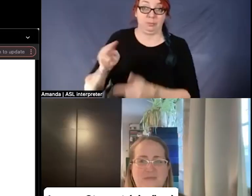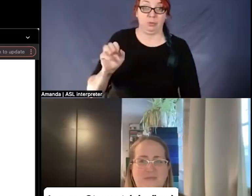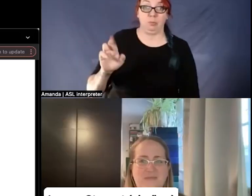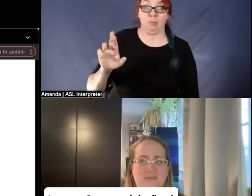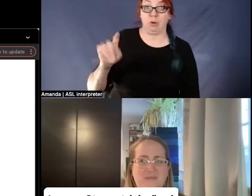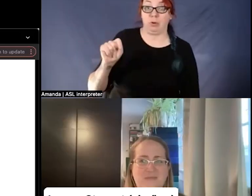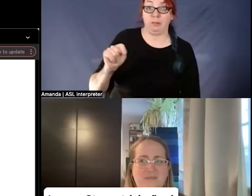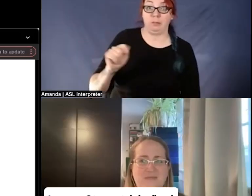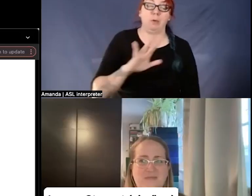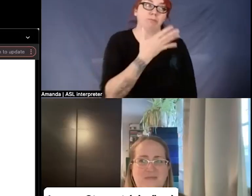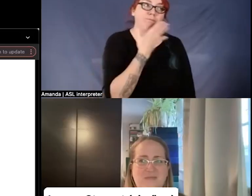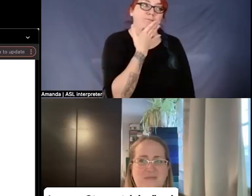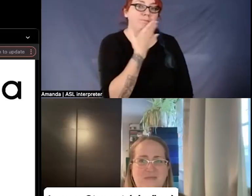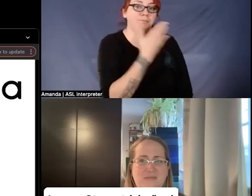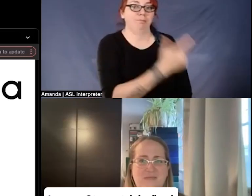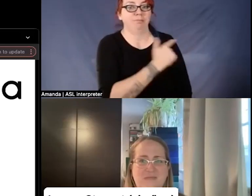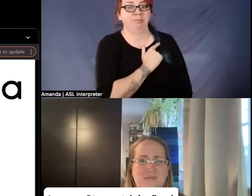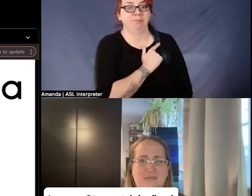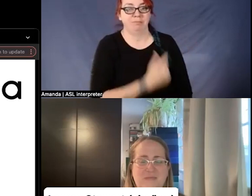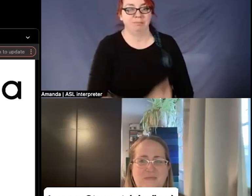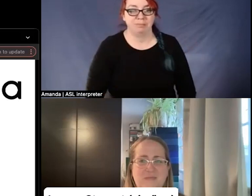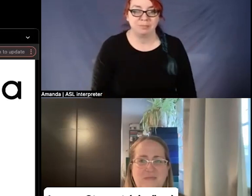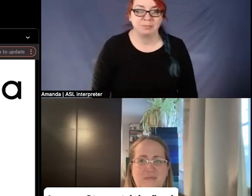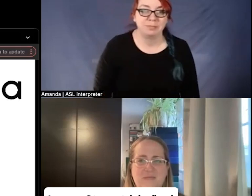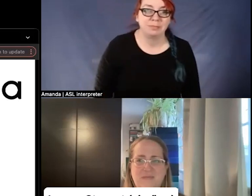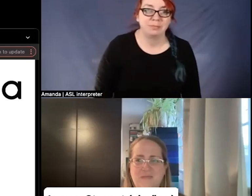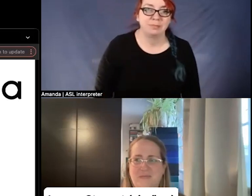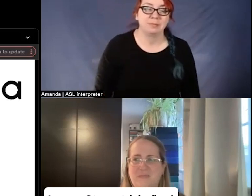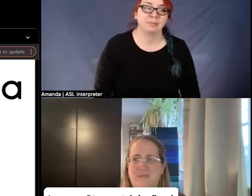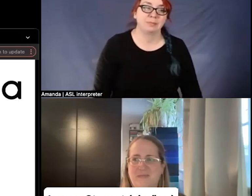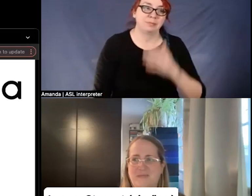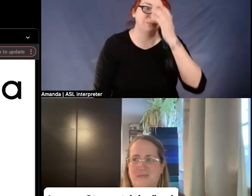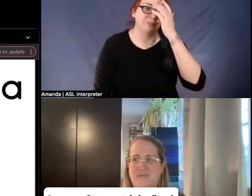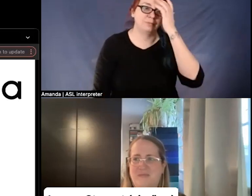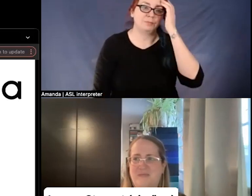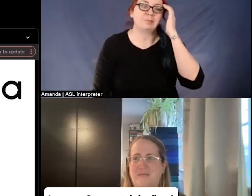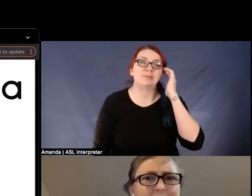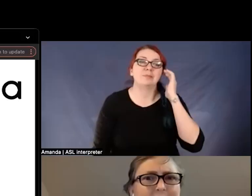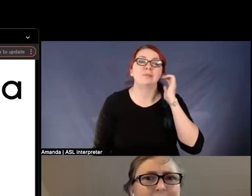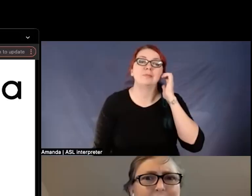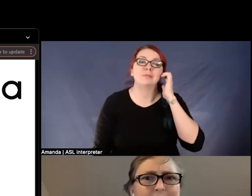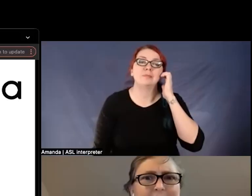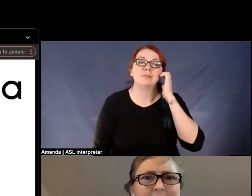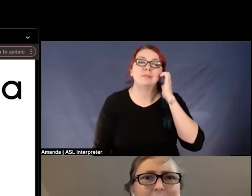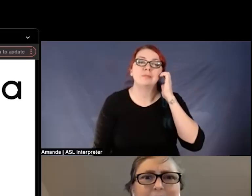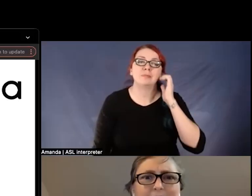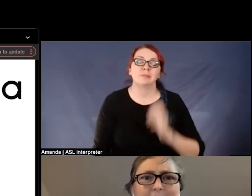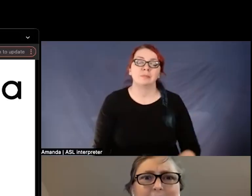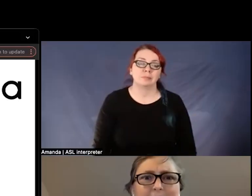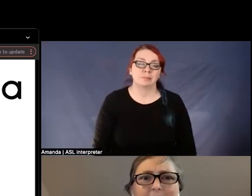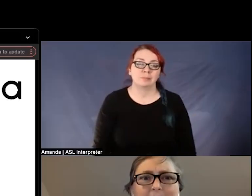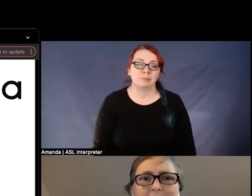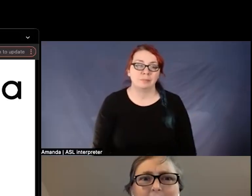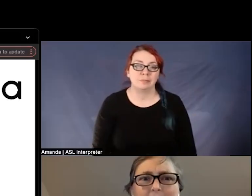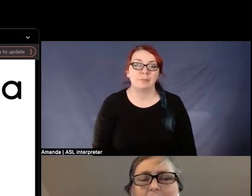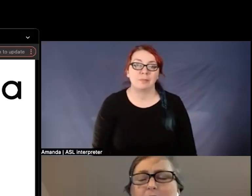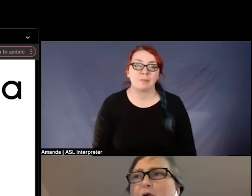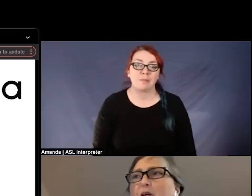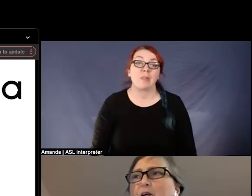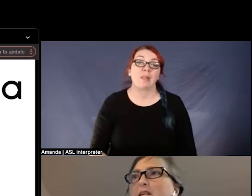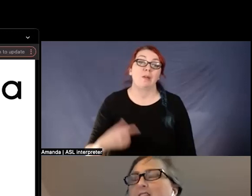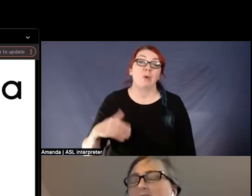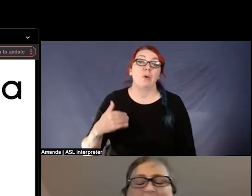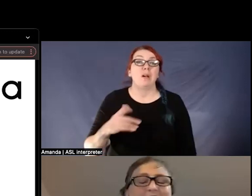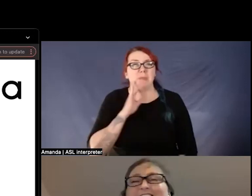for a world where the follow-up isn't on us, right? Like, wouldn't that be... That's just,